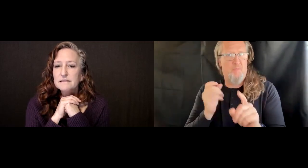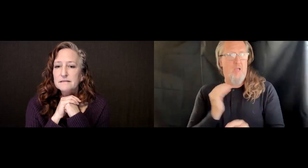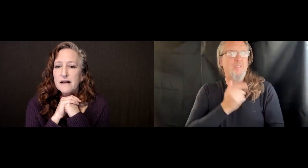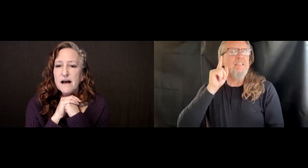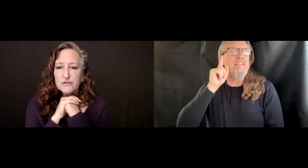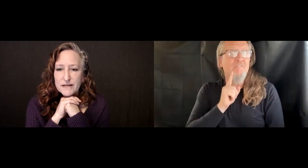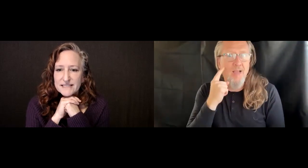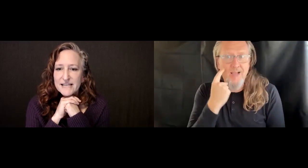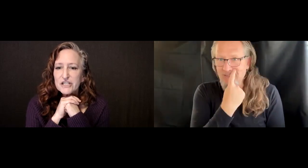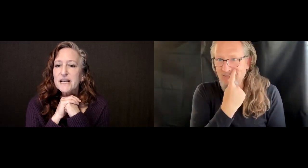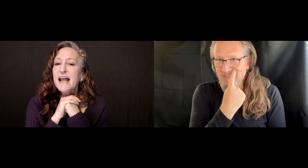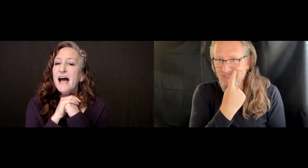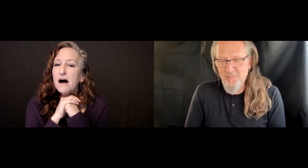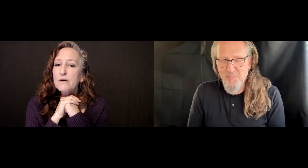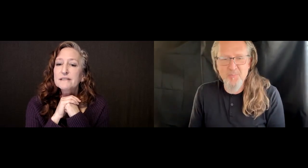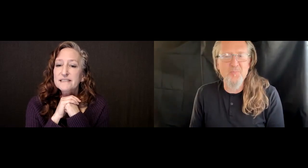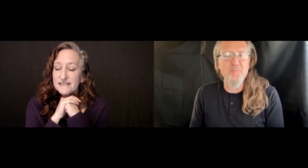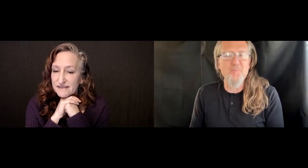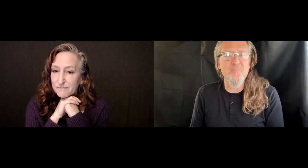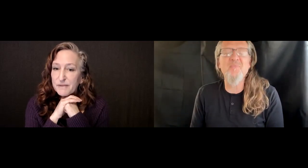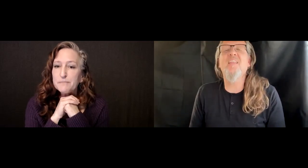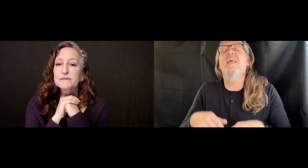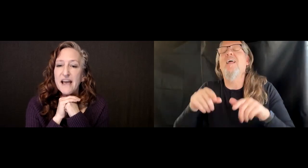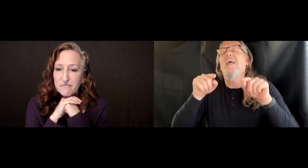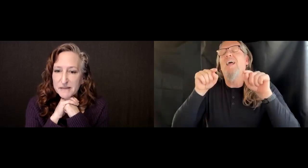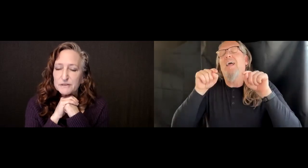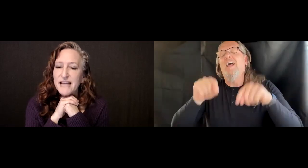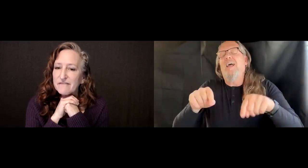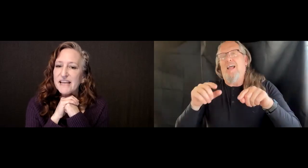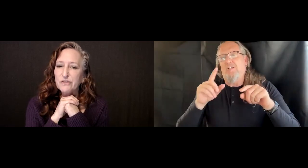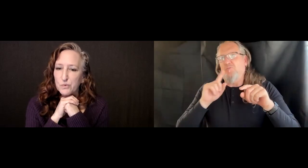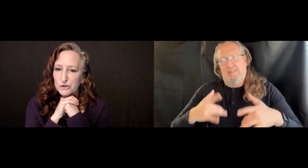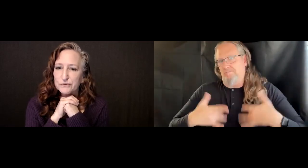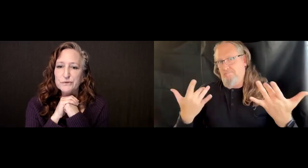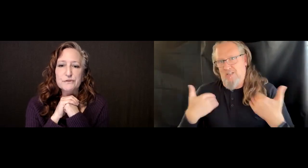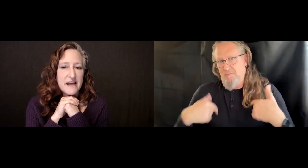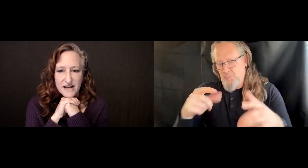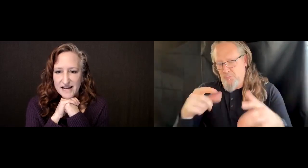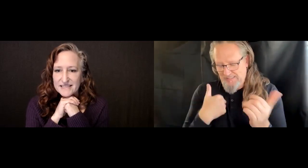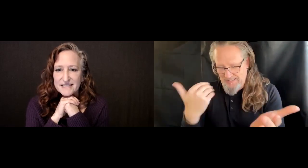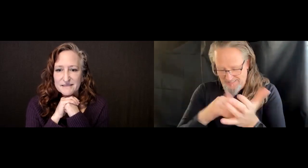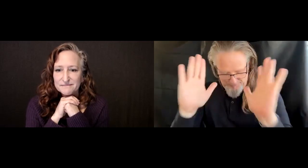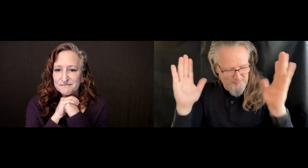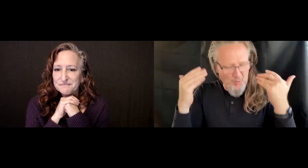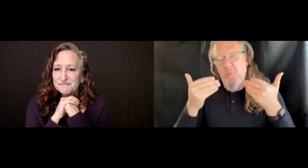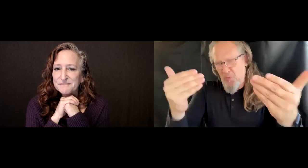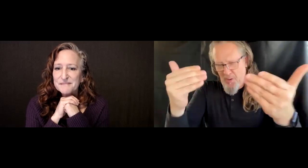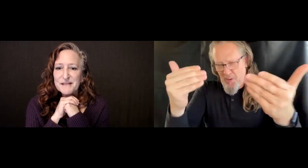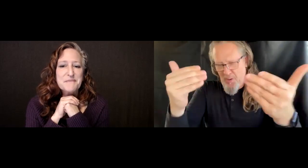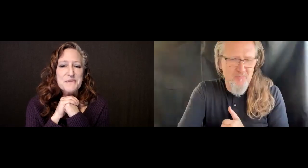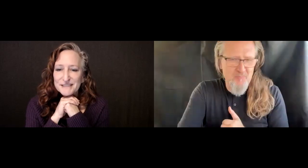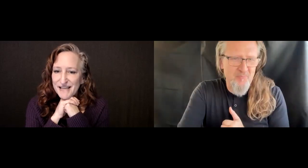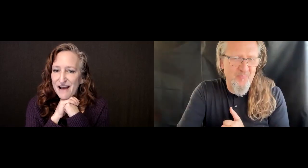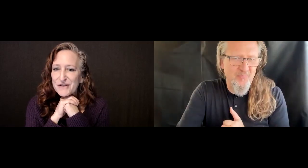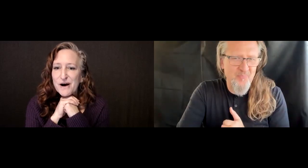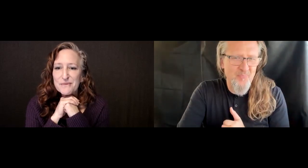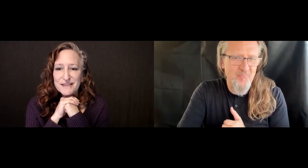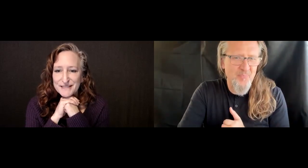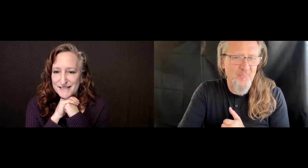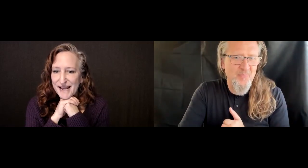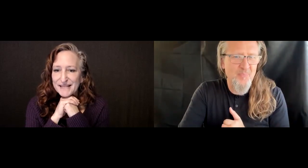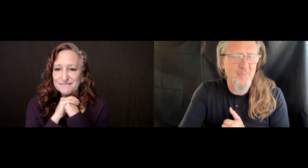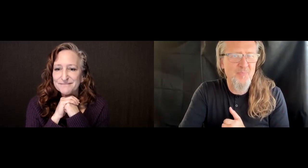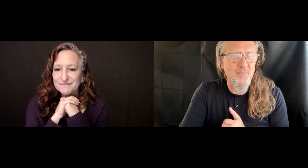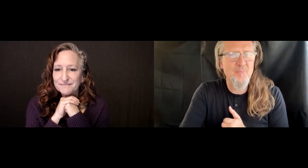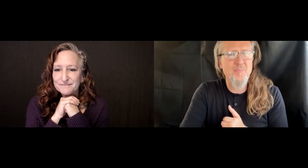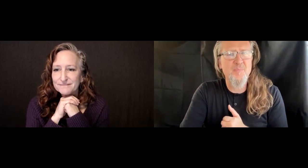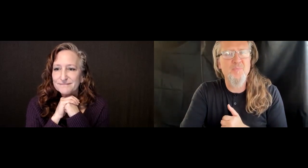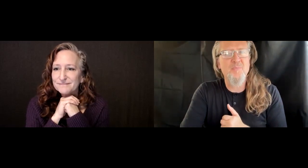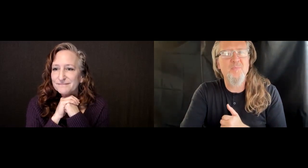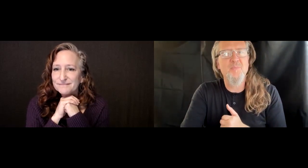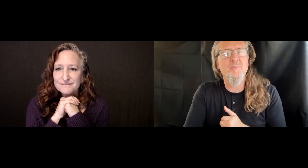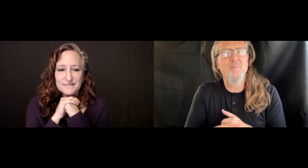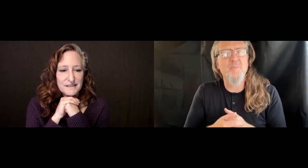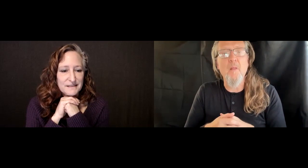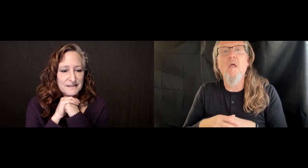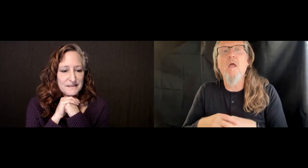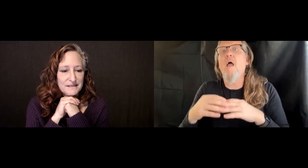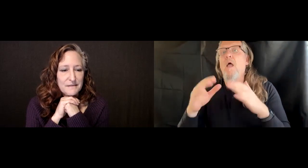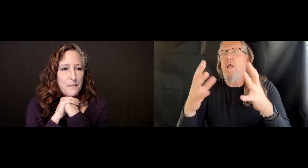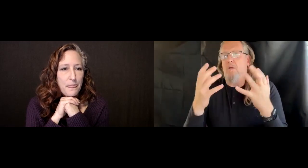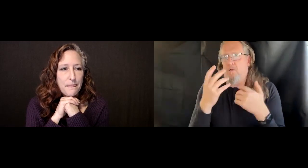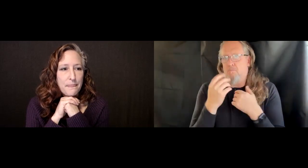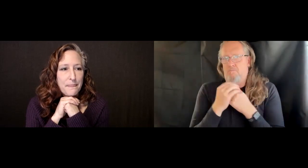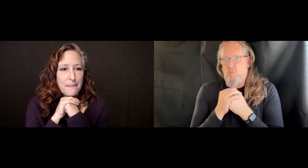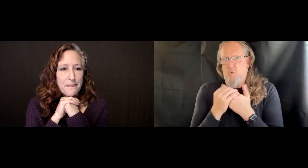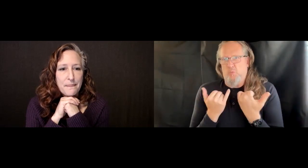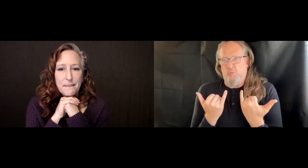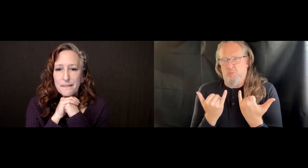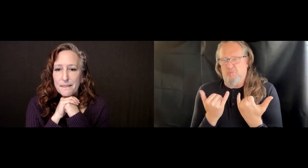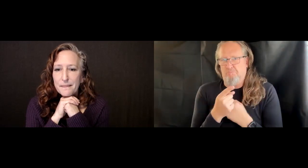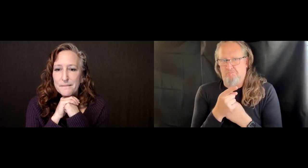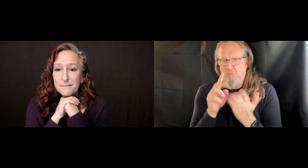Of translation, and how people deaf people navigate the world through deaf eyes. I'm thrilled to have you all with us today.